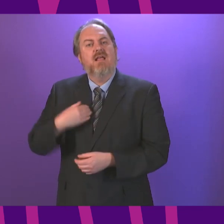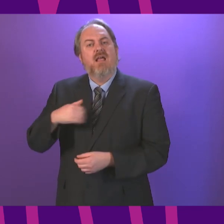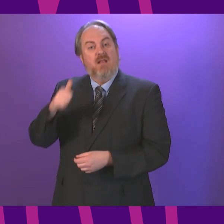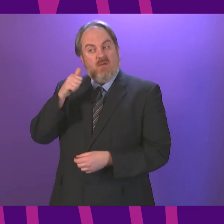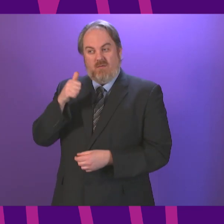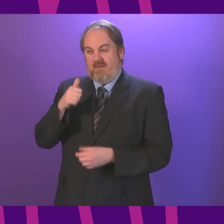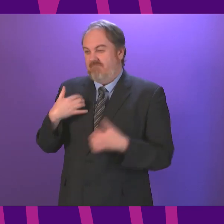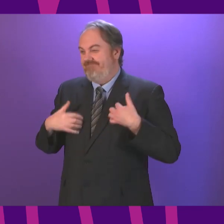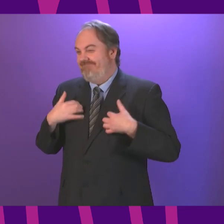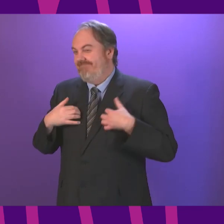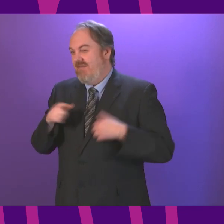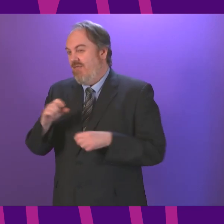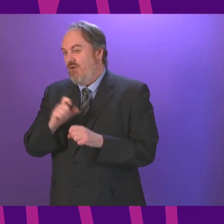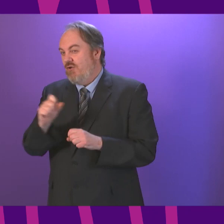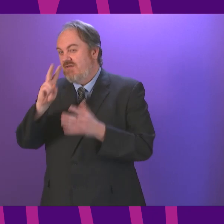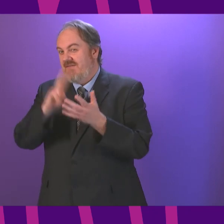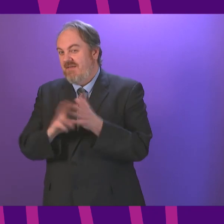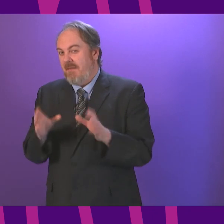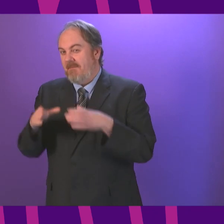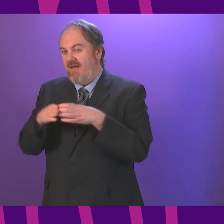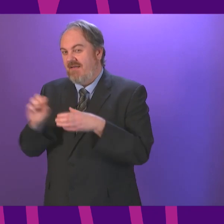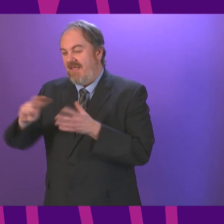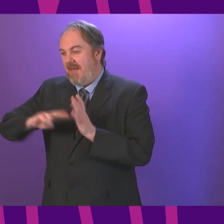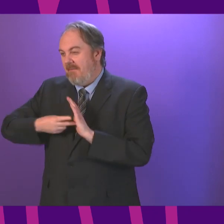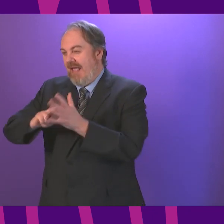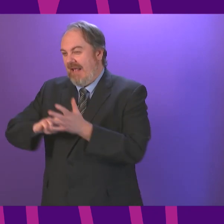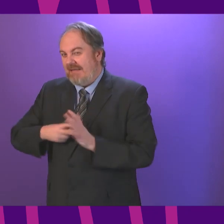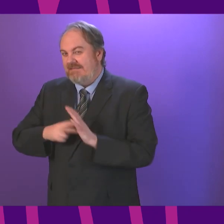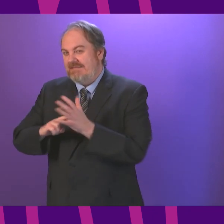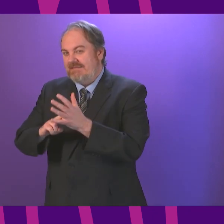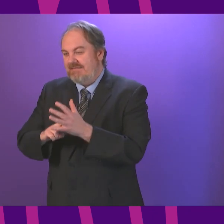division within the Conservative Party about its tactics over the past few days, so,